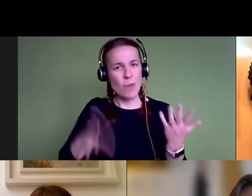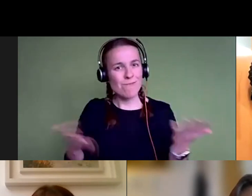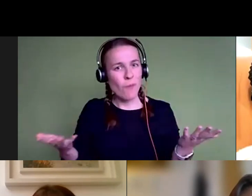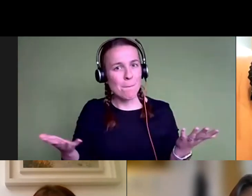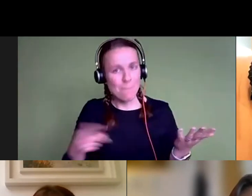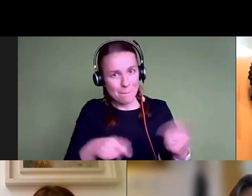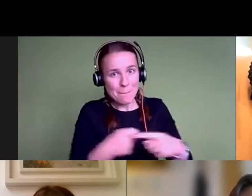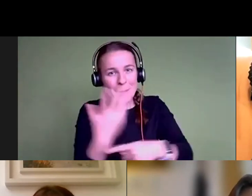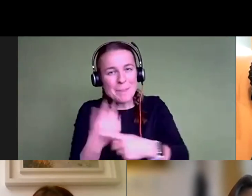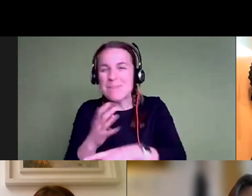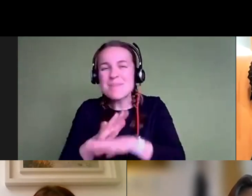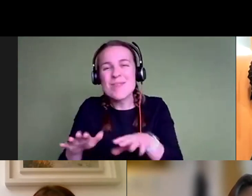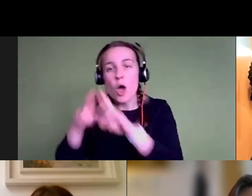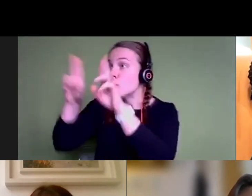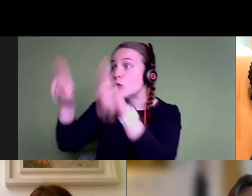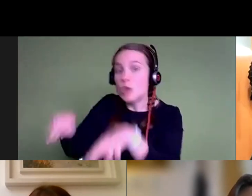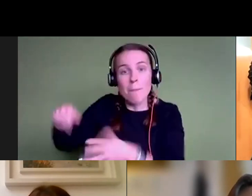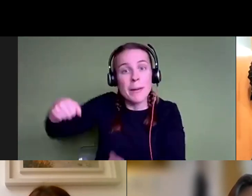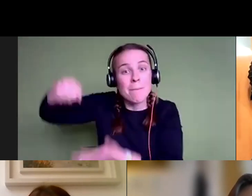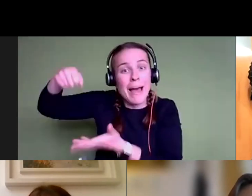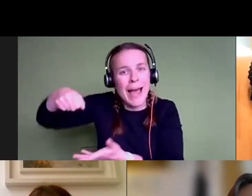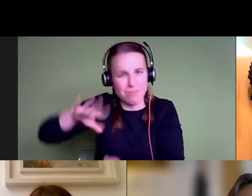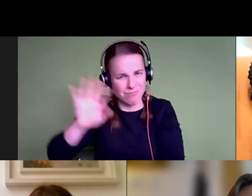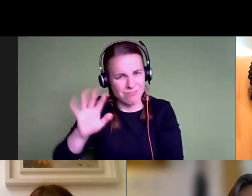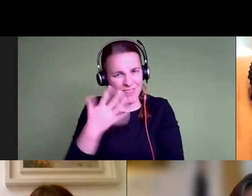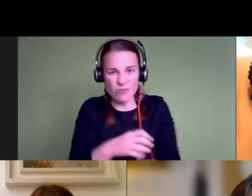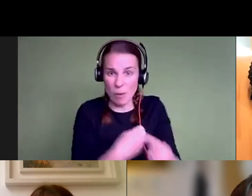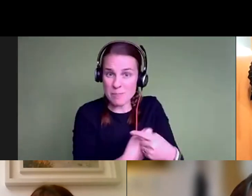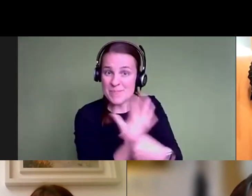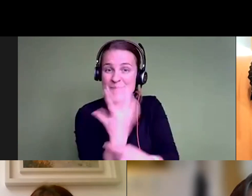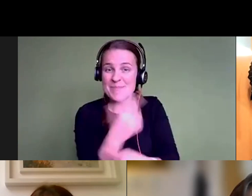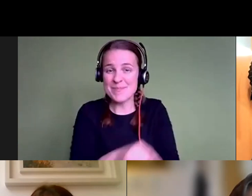So if you could introduce more of that into certain areas, they will really love that.